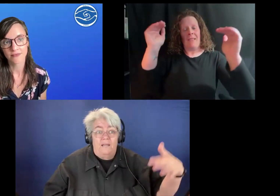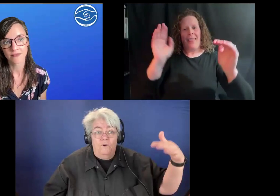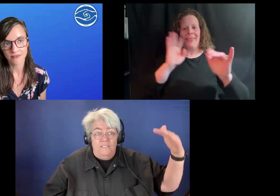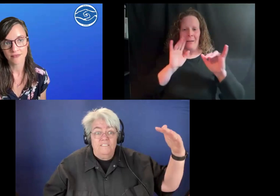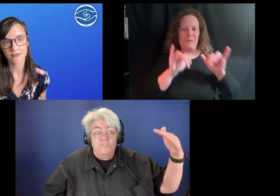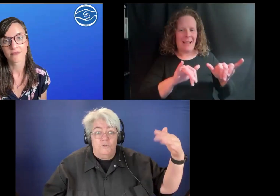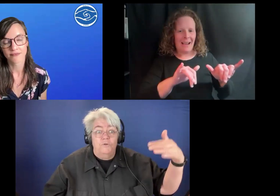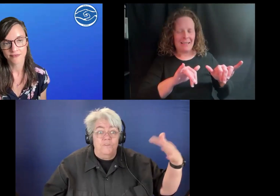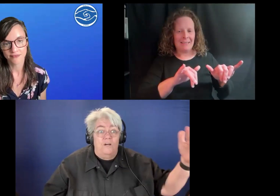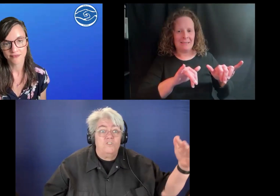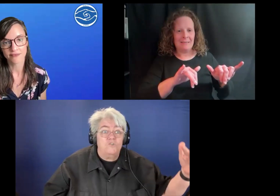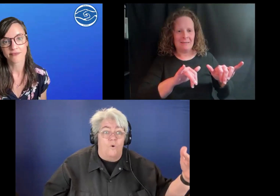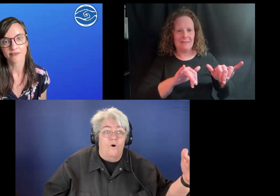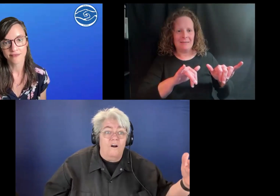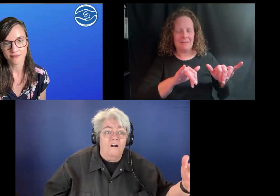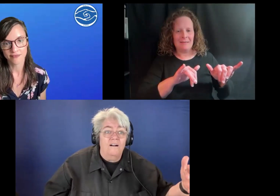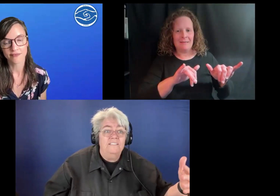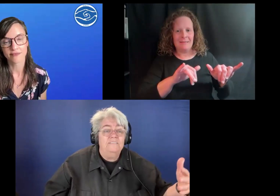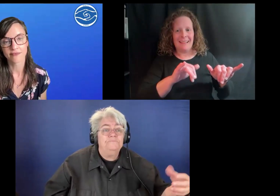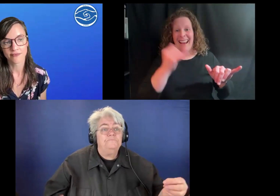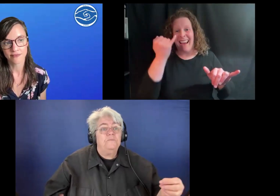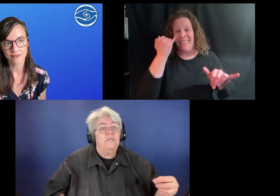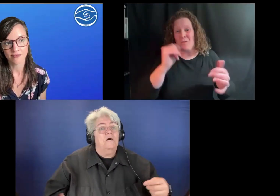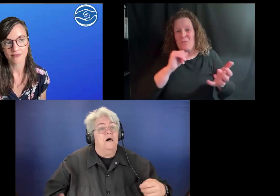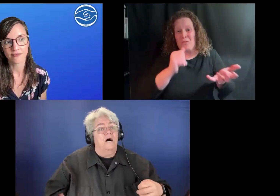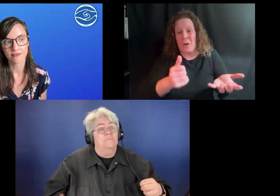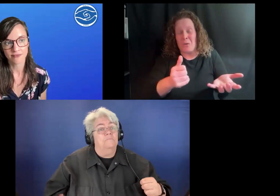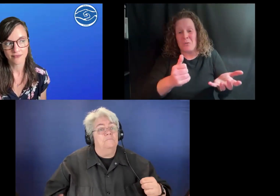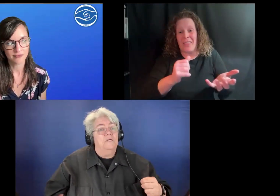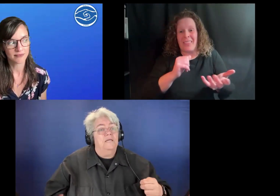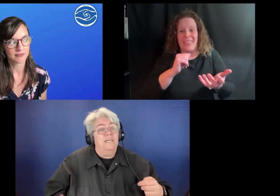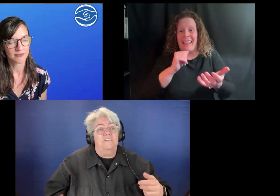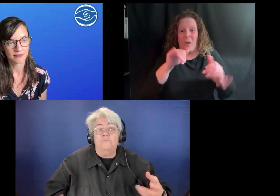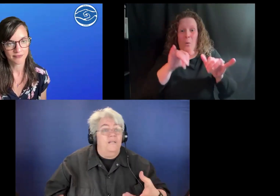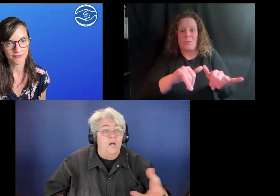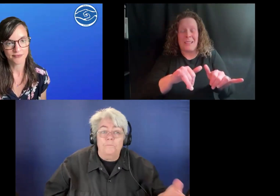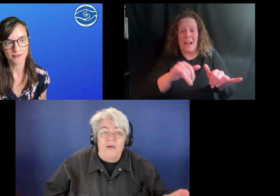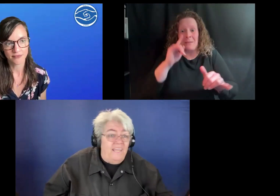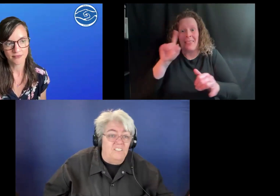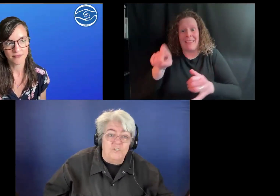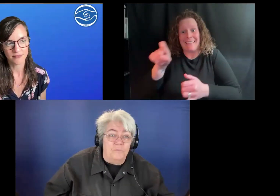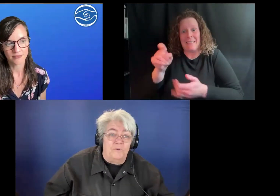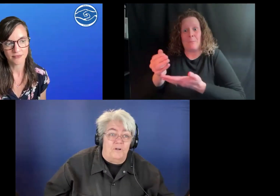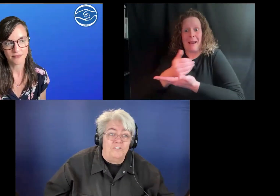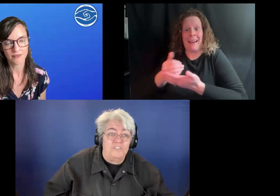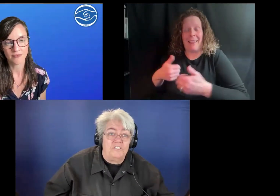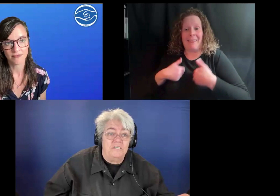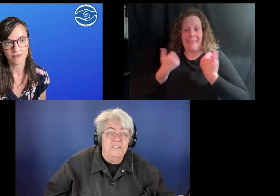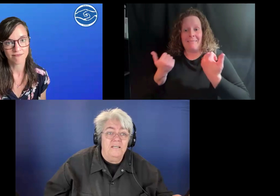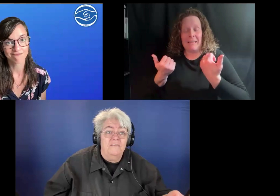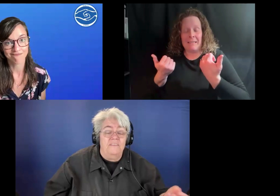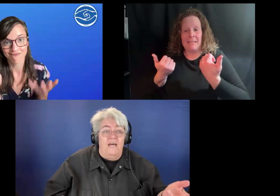adequate to their score. If we don't pay interpreters